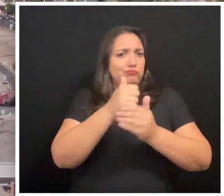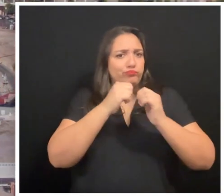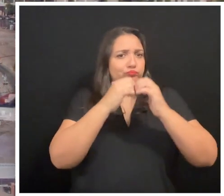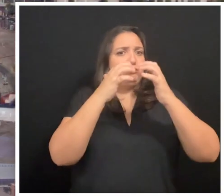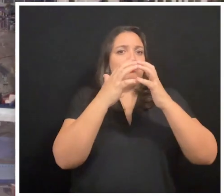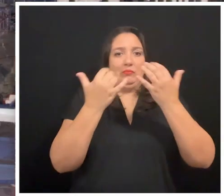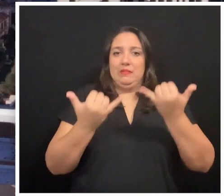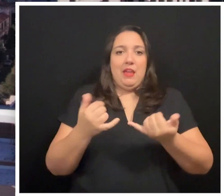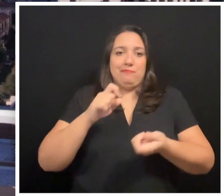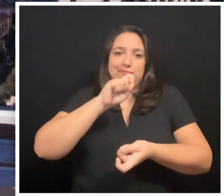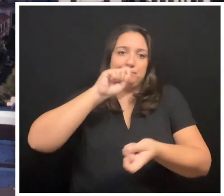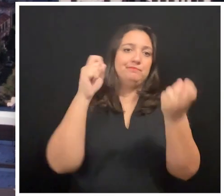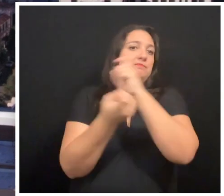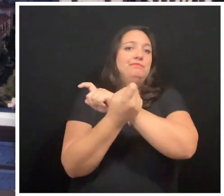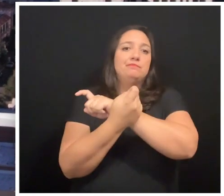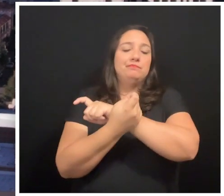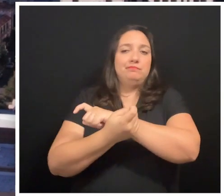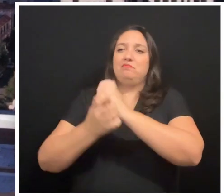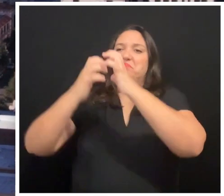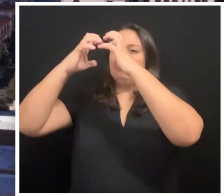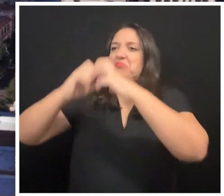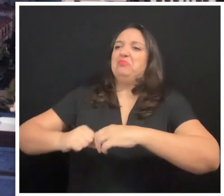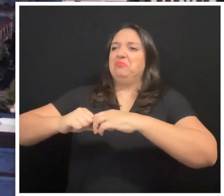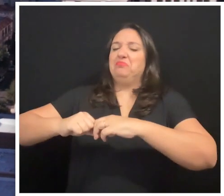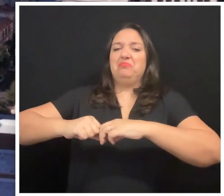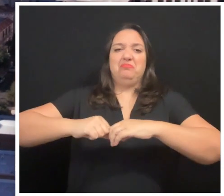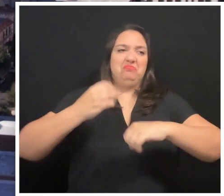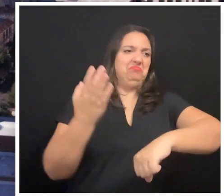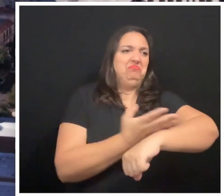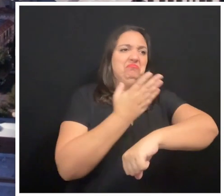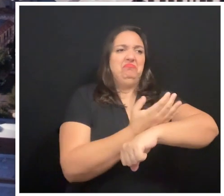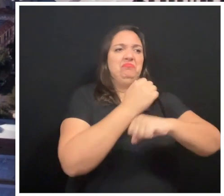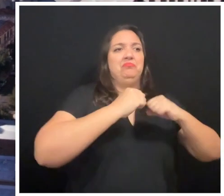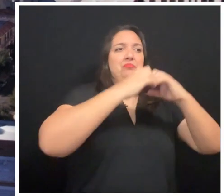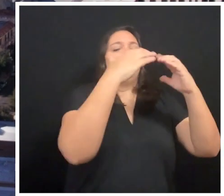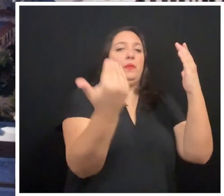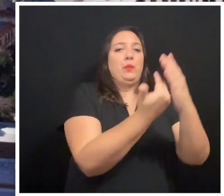is going through this just immense wave of demolishing and then building anew